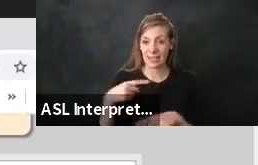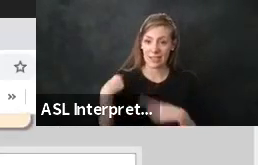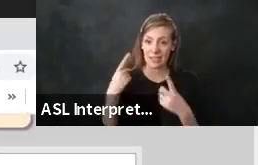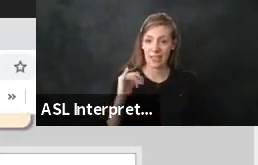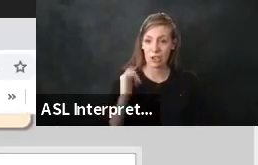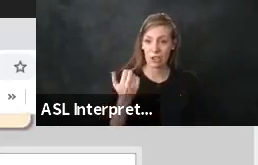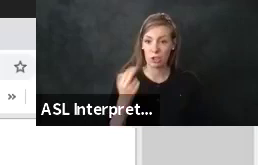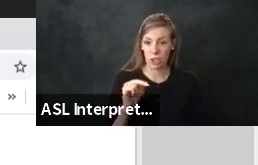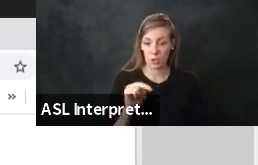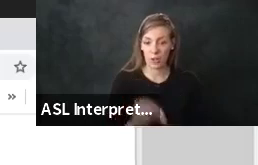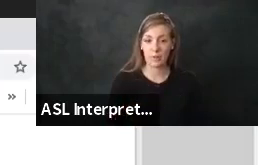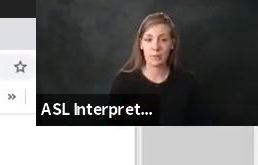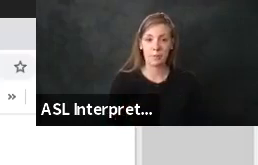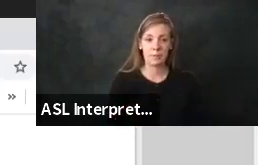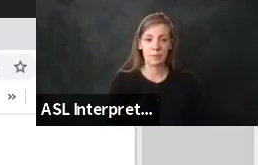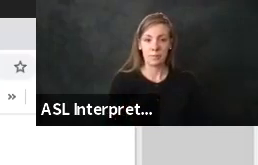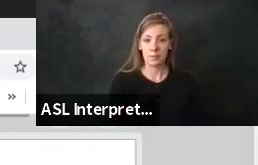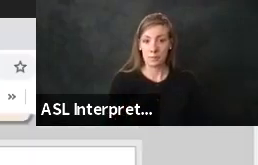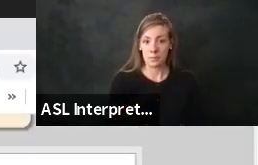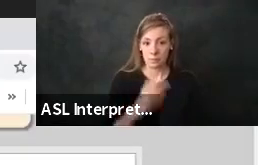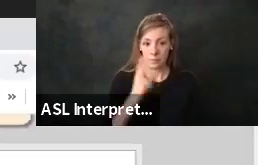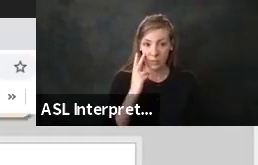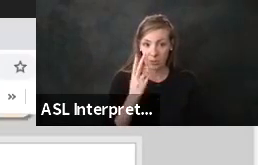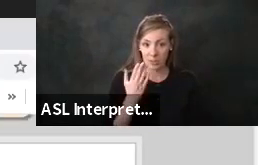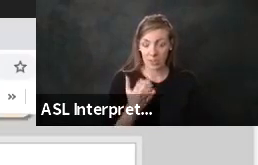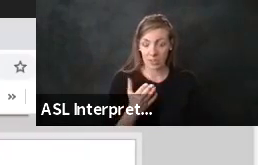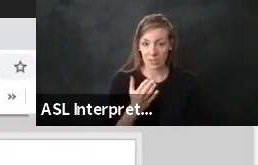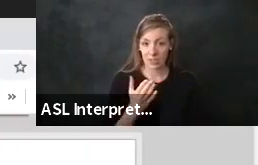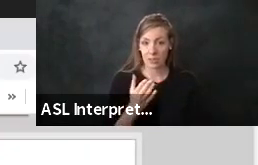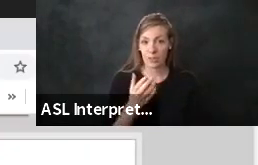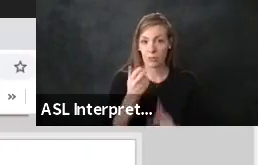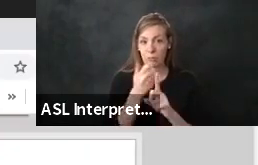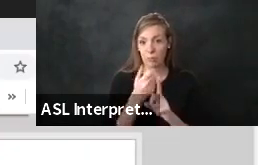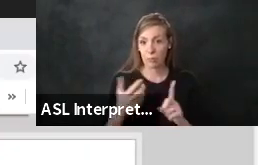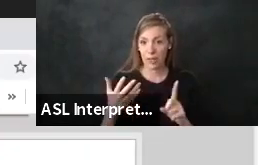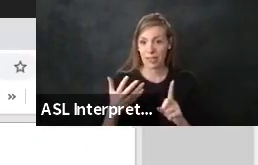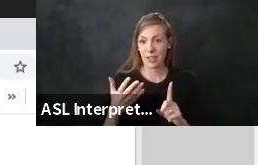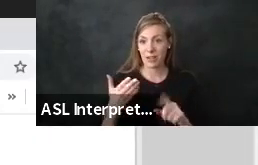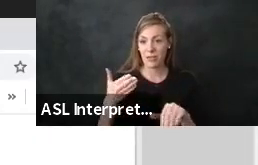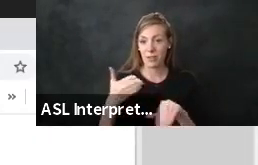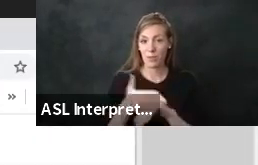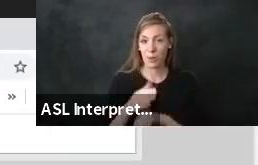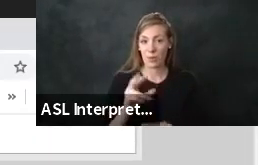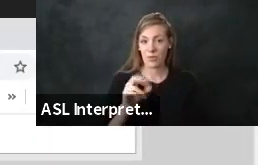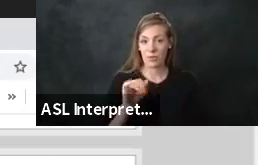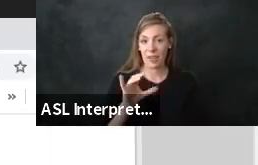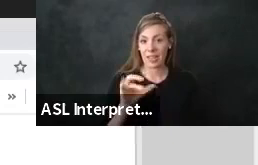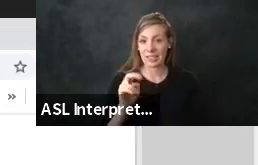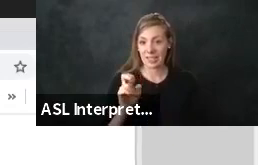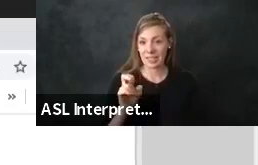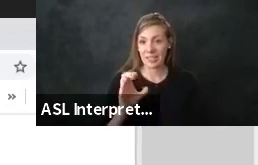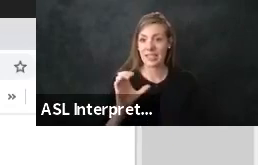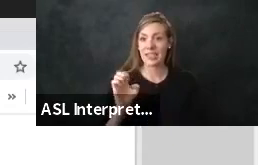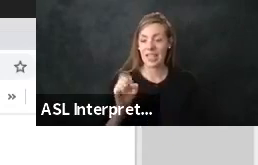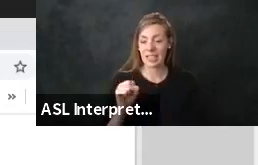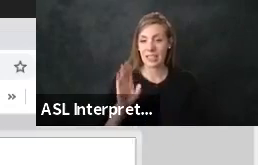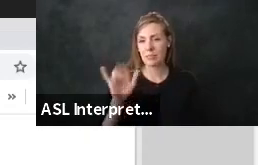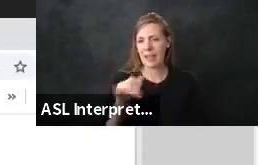And then you can see here breakdowns of use post vaccine cases by age, race ethnicity and sex.